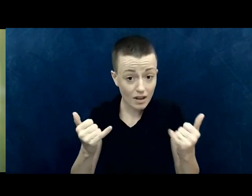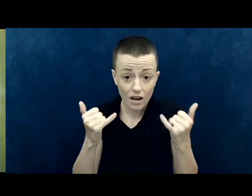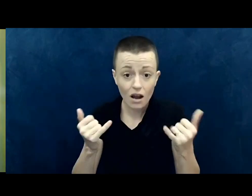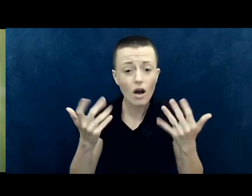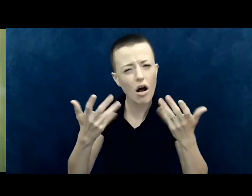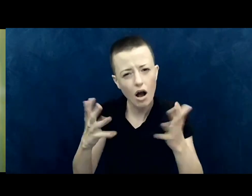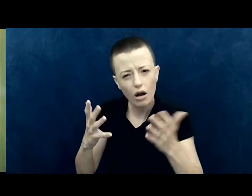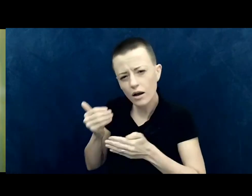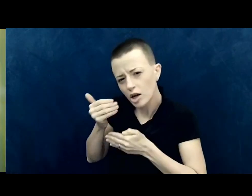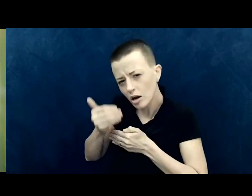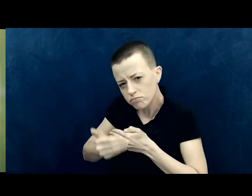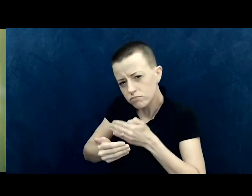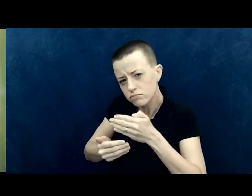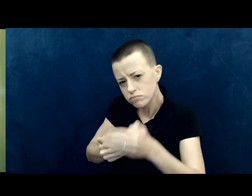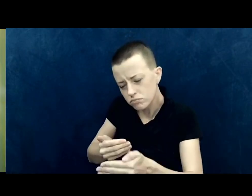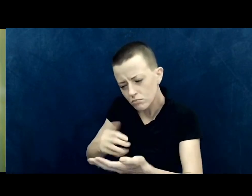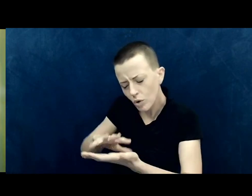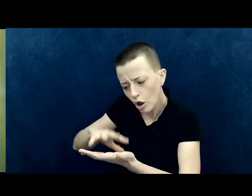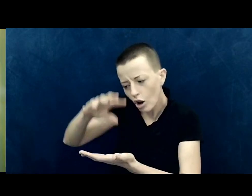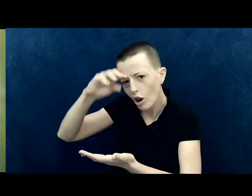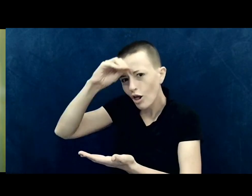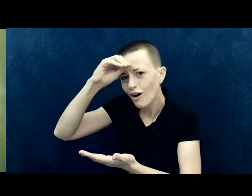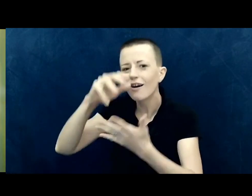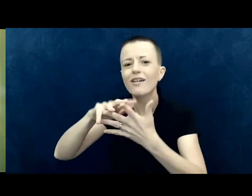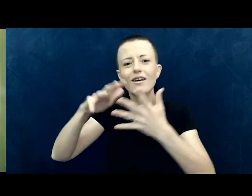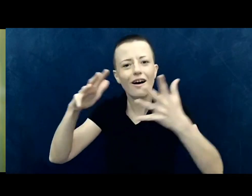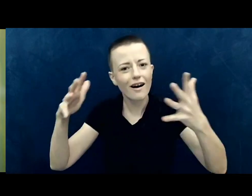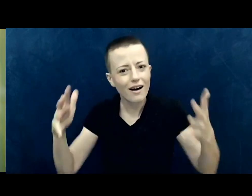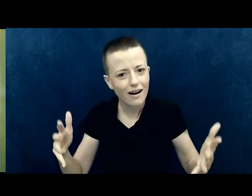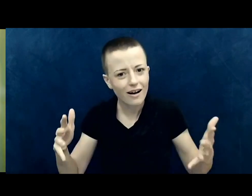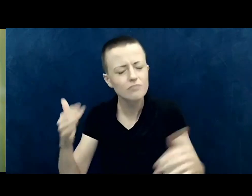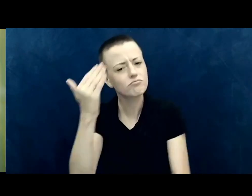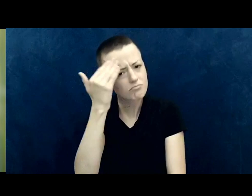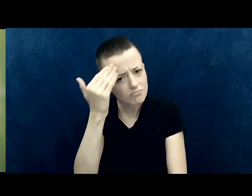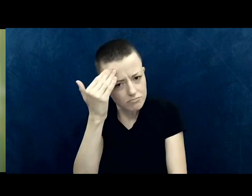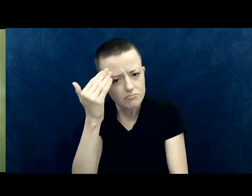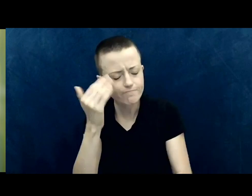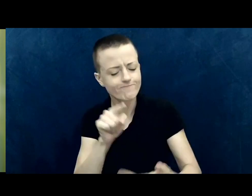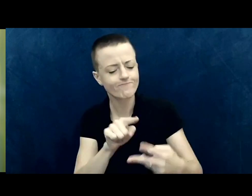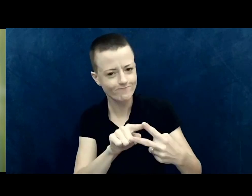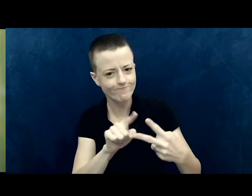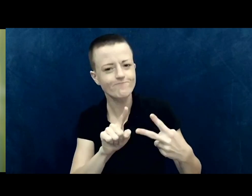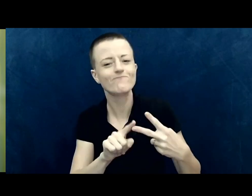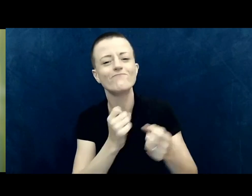But with more than 5 billion doses given around the world, we are now in a position where we’ve learned a lot